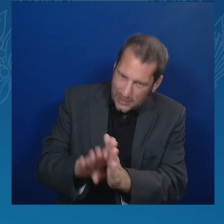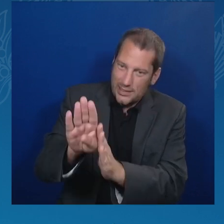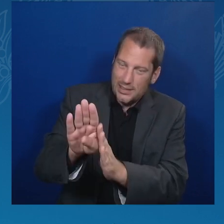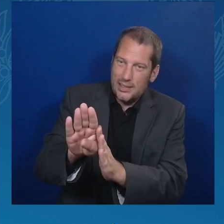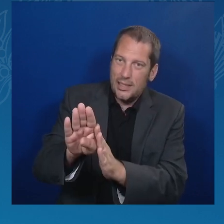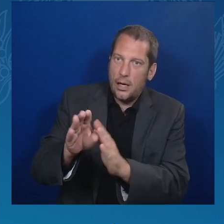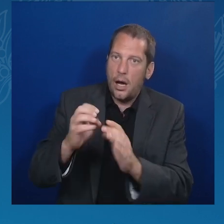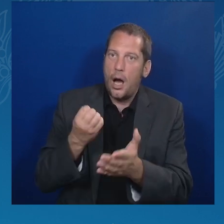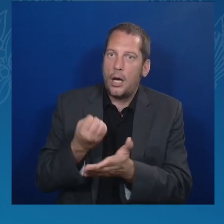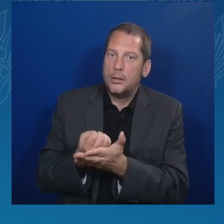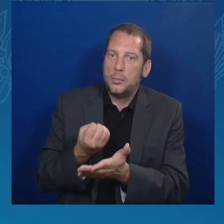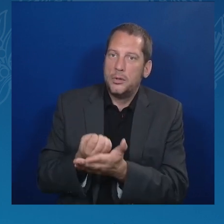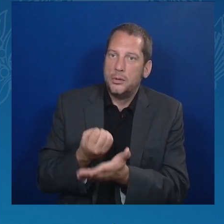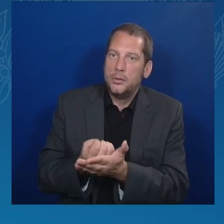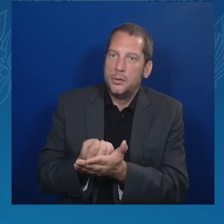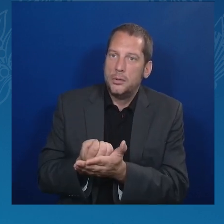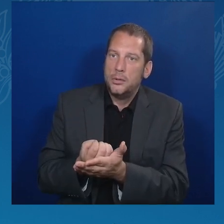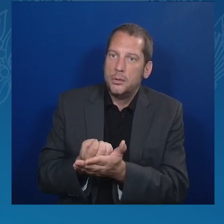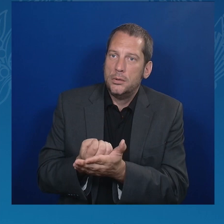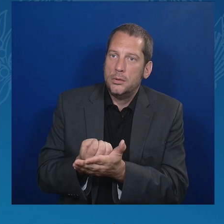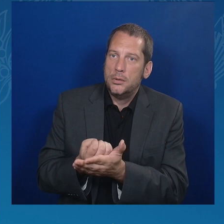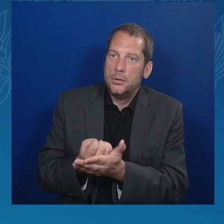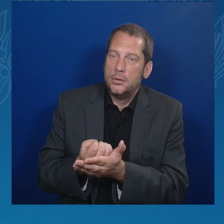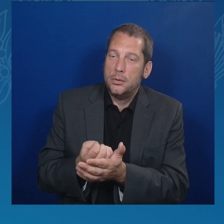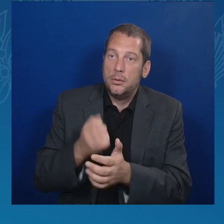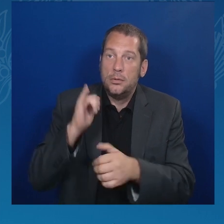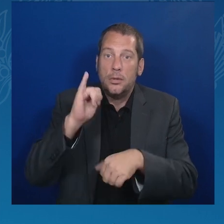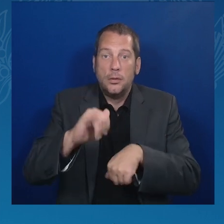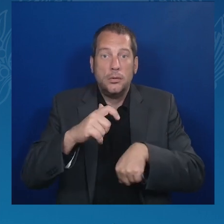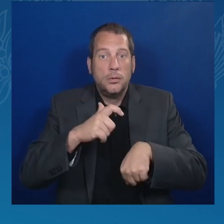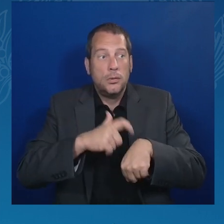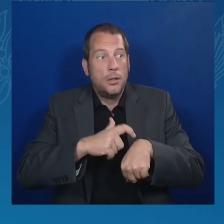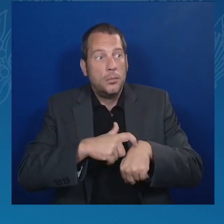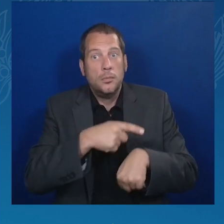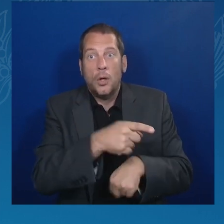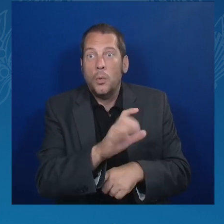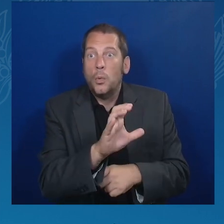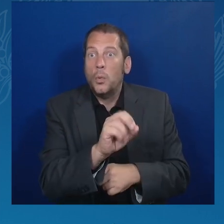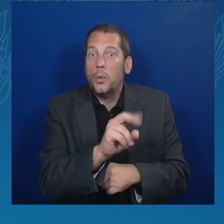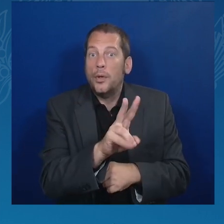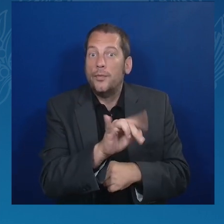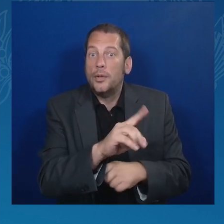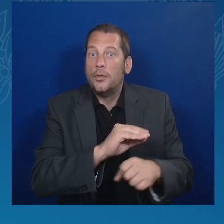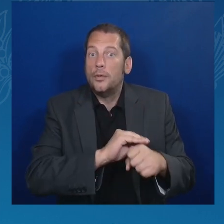When the Covid is over.